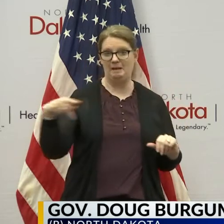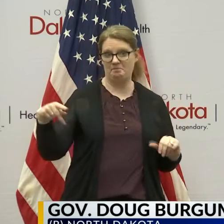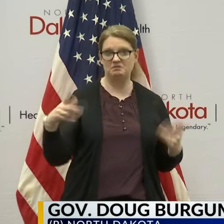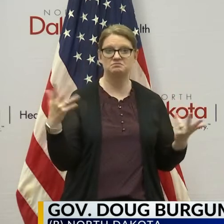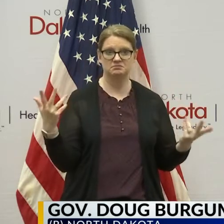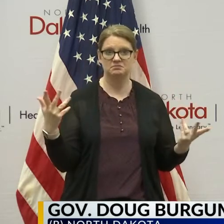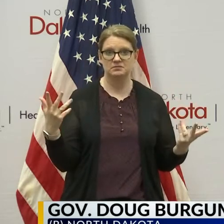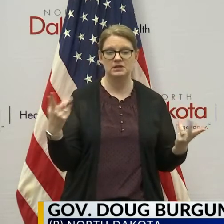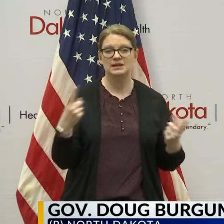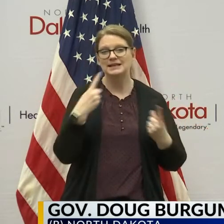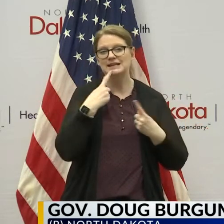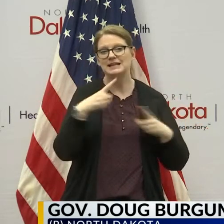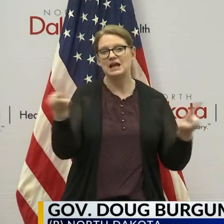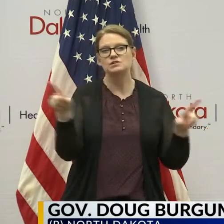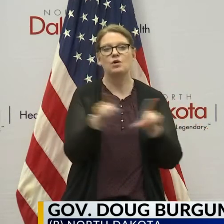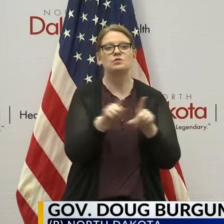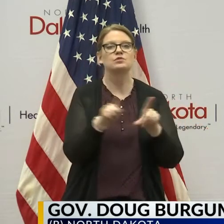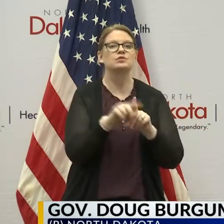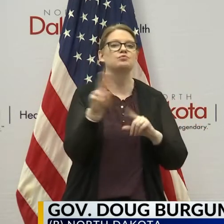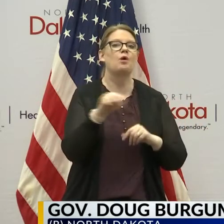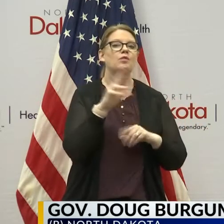RIGHT NOW TO DOWNLOAD IT IT